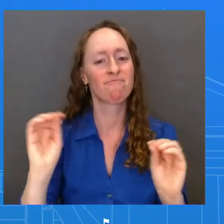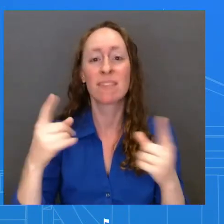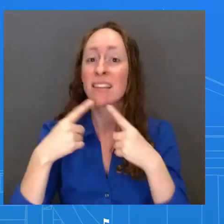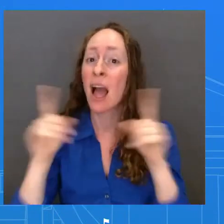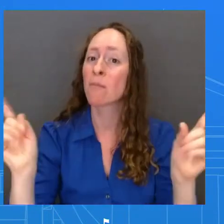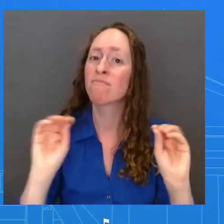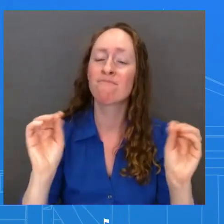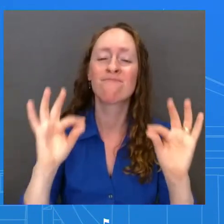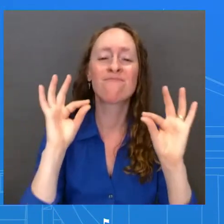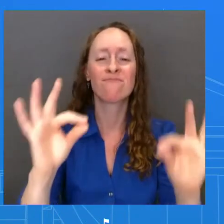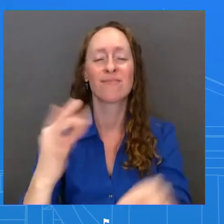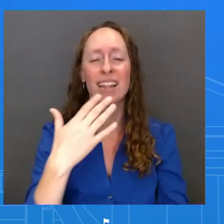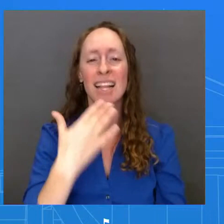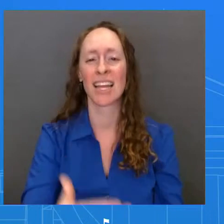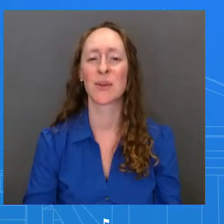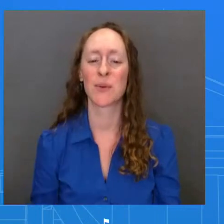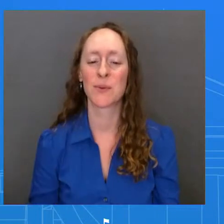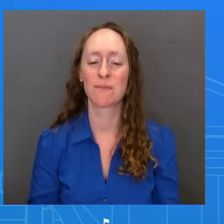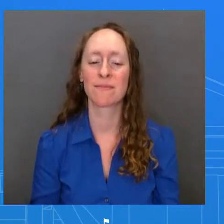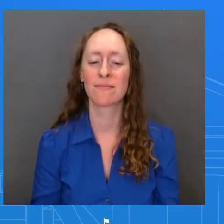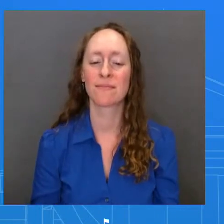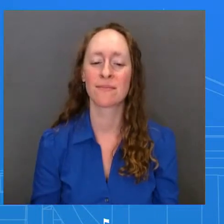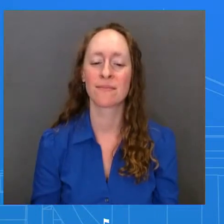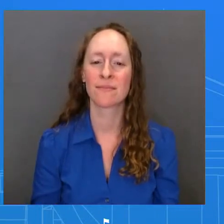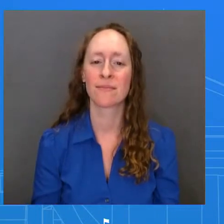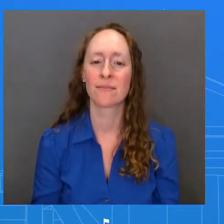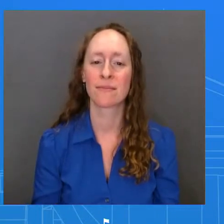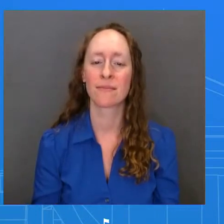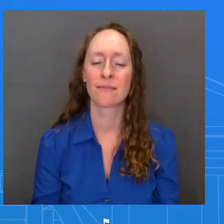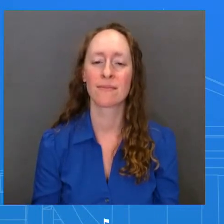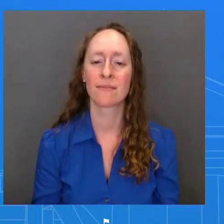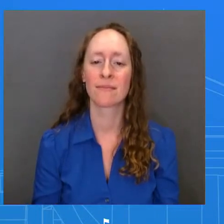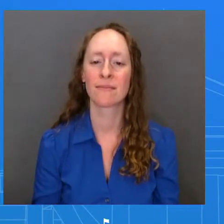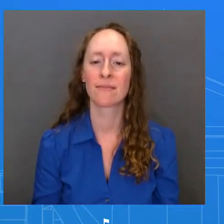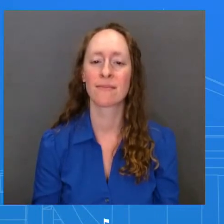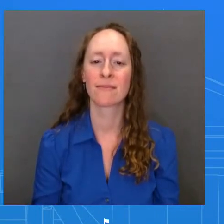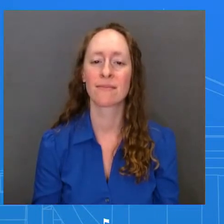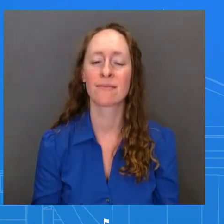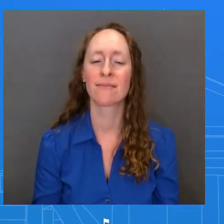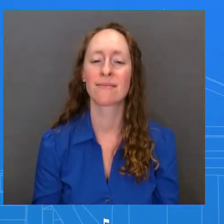Ms. Jean-Pierre: Thank you, Jake. And that concludes our press briefing of -- at Camp David today. Thanks, everybody.